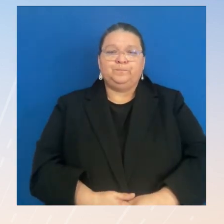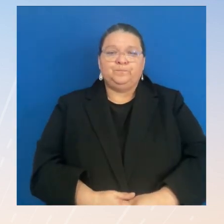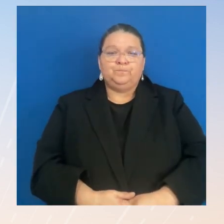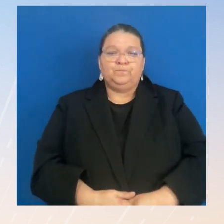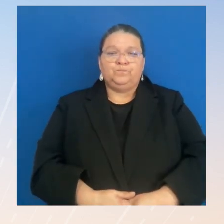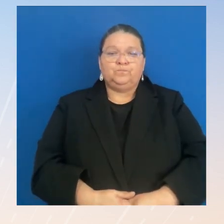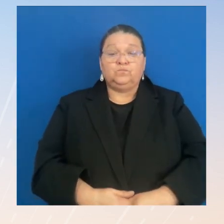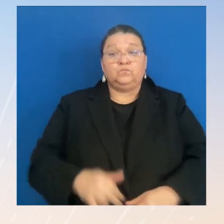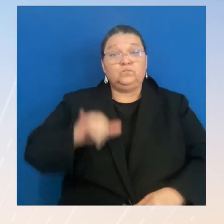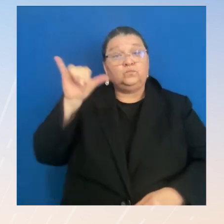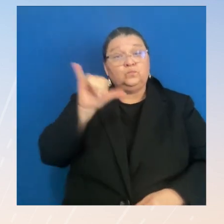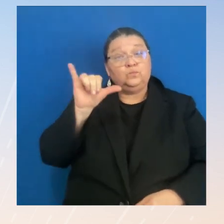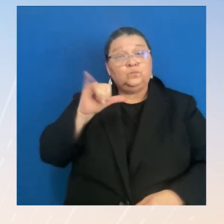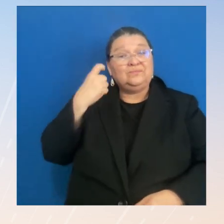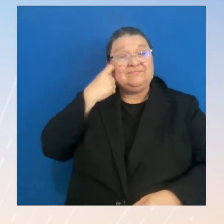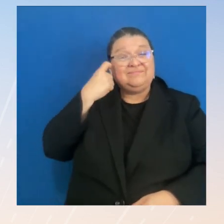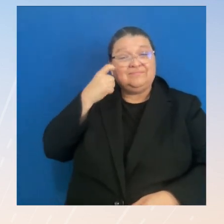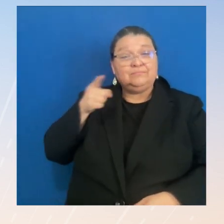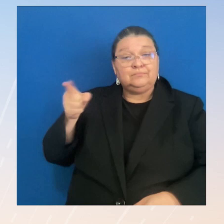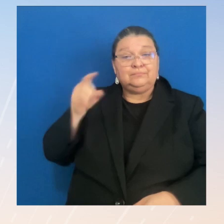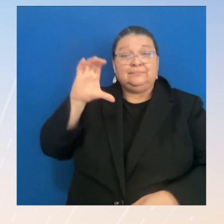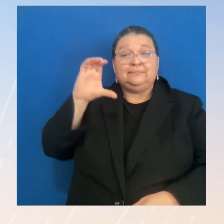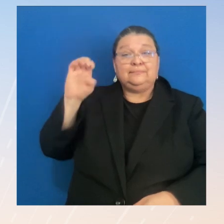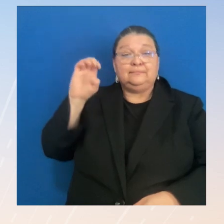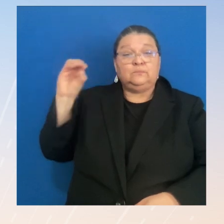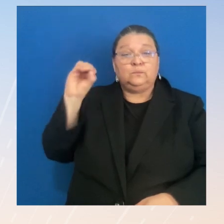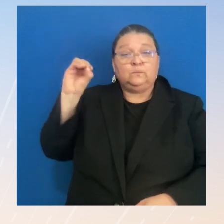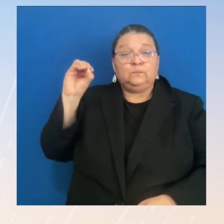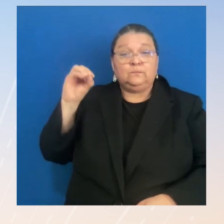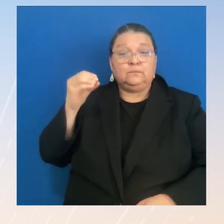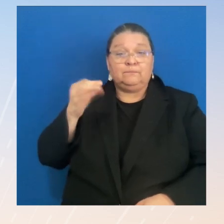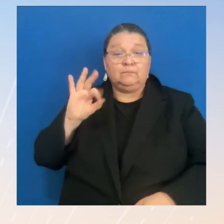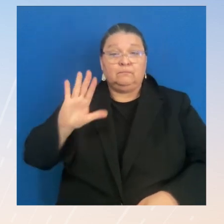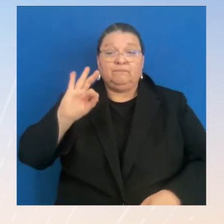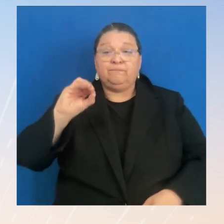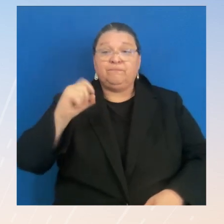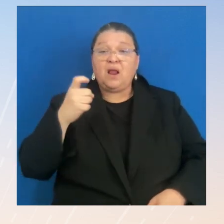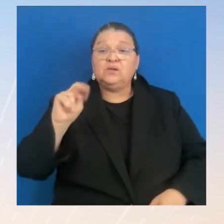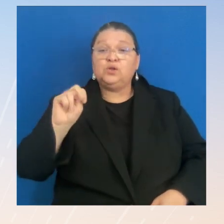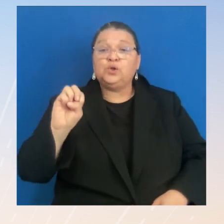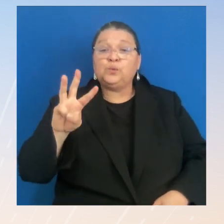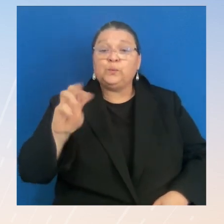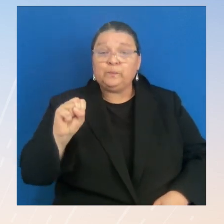this morning that cameraman Pierre Zakrzewski -- I just want to pronounce his name the right way -- did I pronounce it the right way?